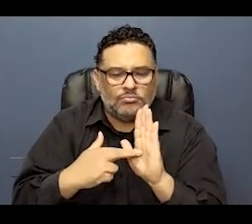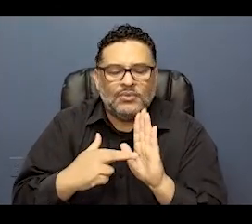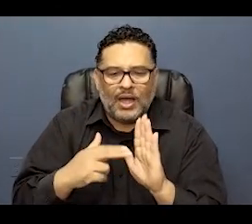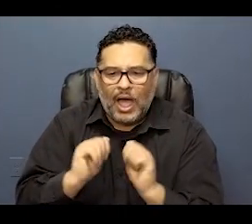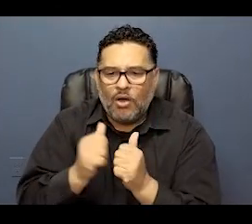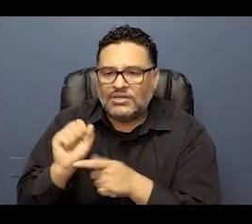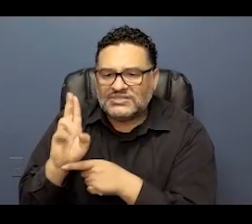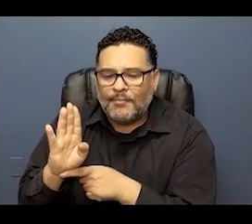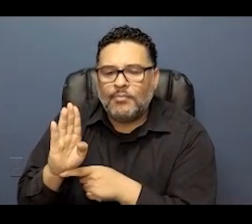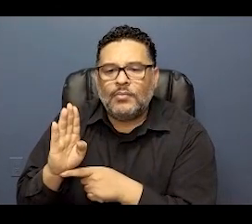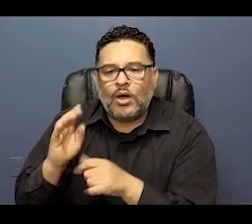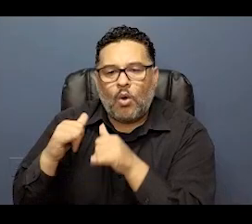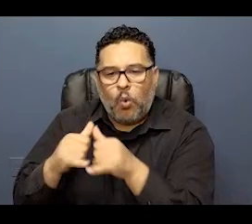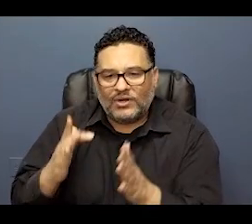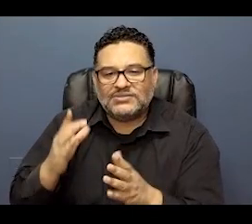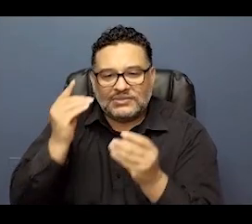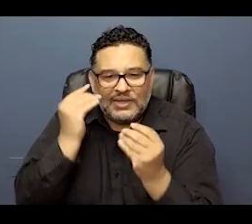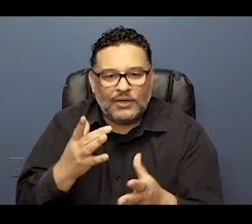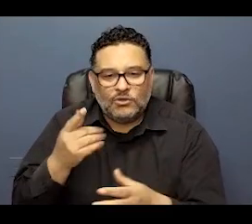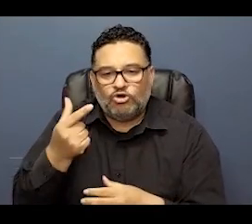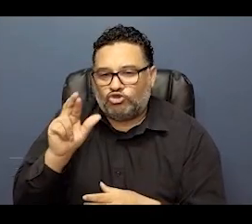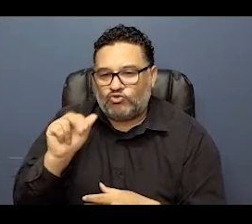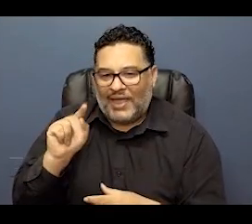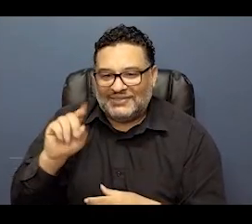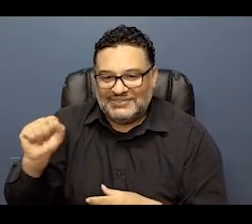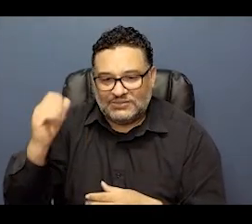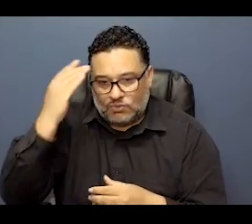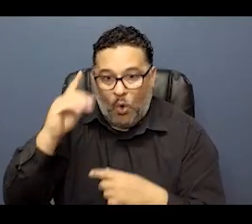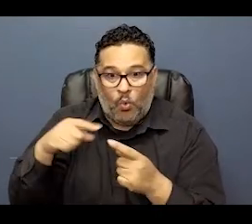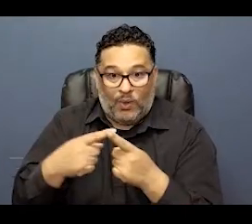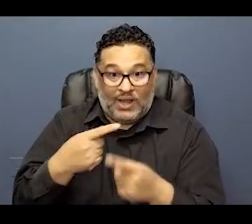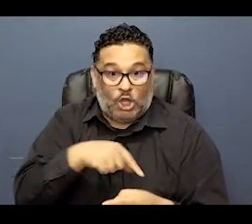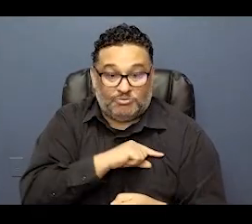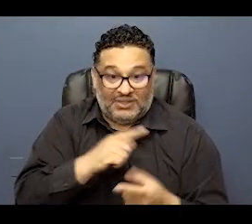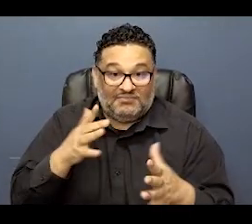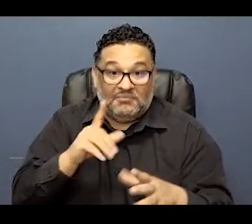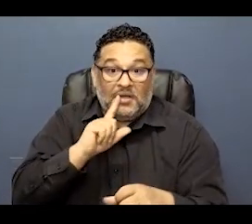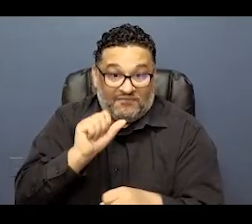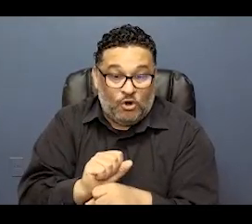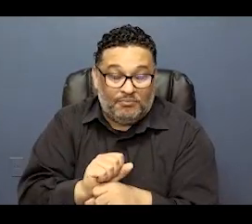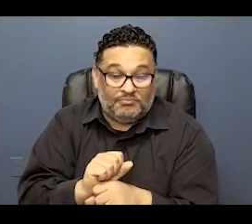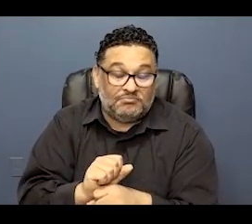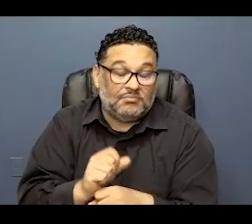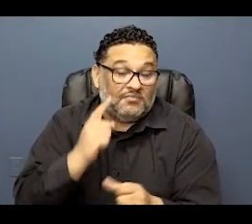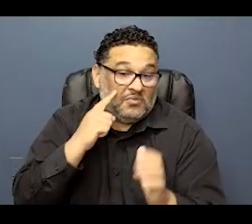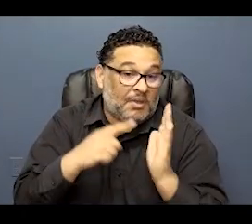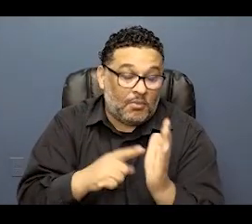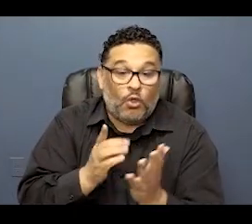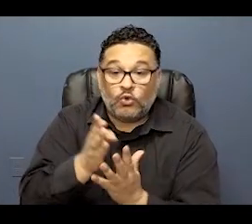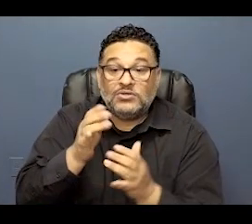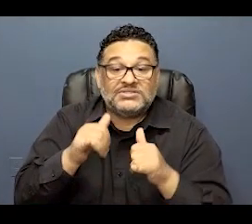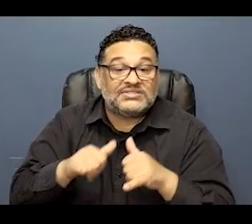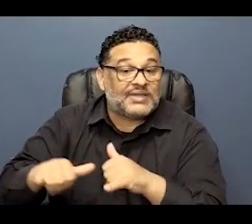know when eligibility is confirmed. This could be through standardized summary forms or written